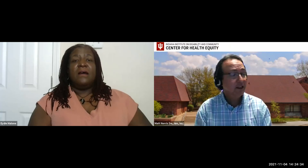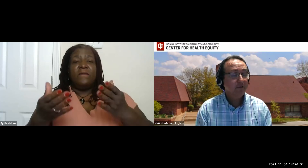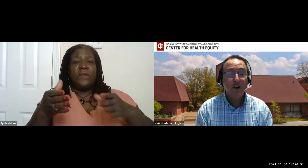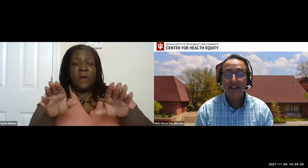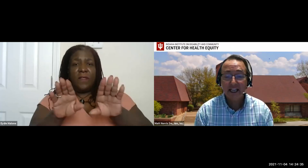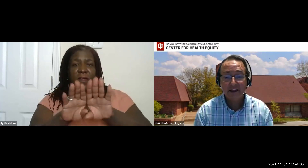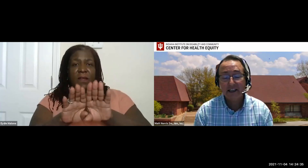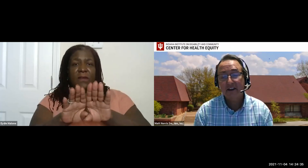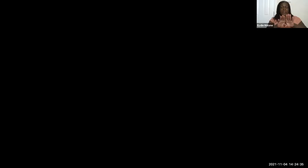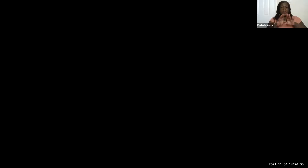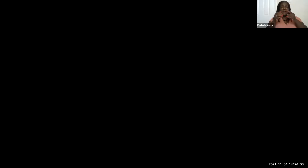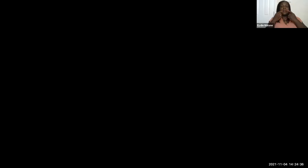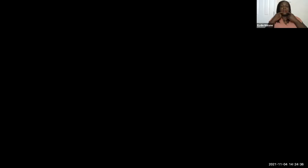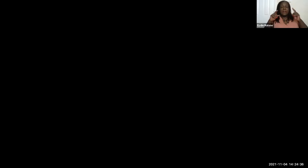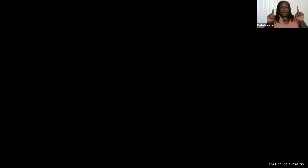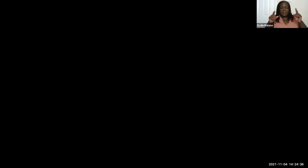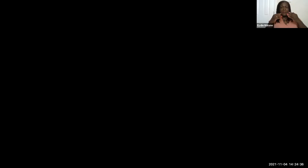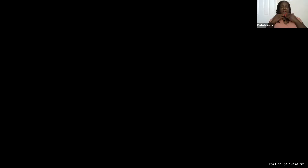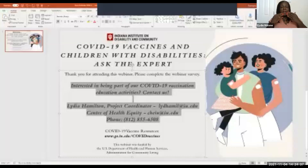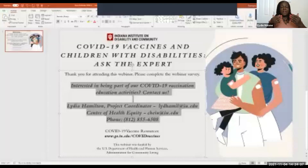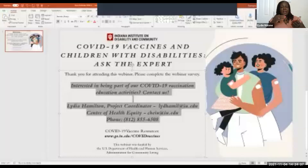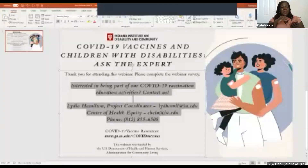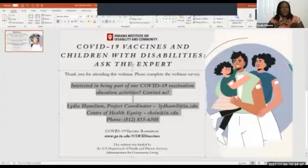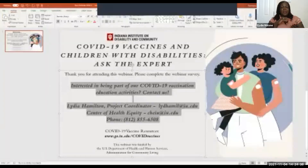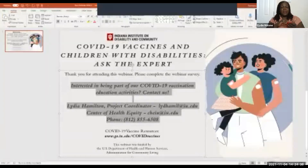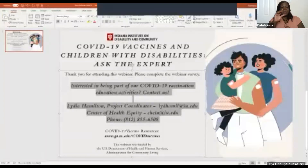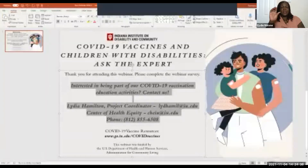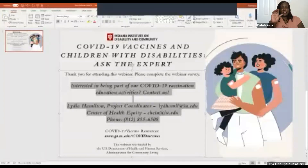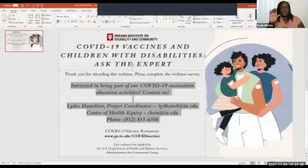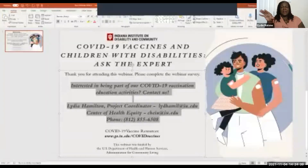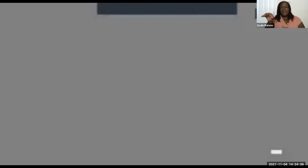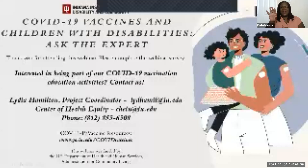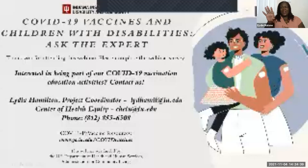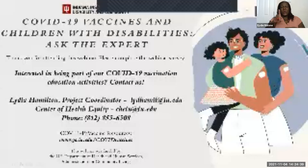would, once again, like to thank Dr. Ciccarelli for taking time away from her busy schedule